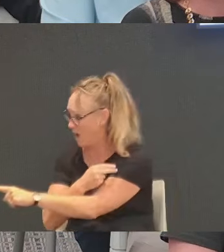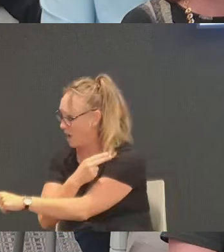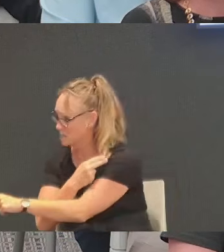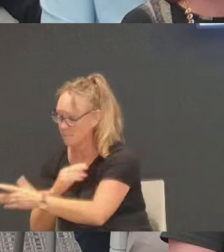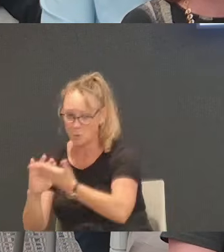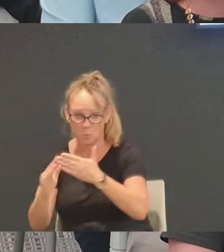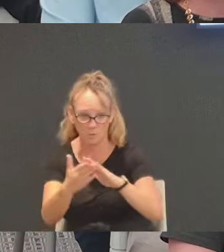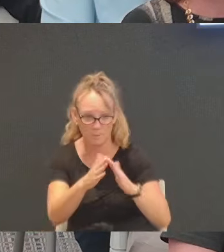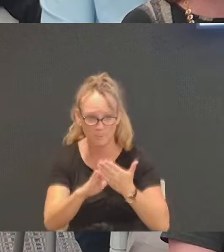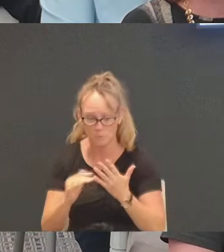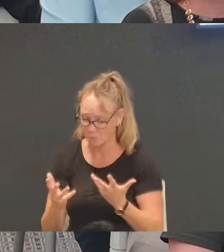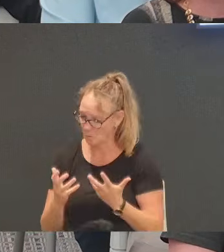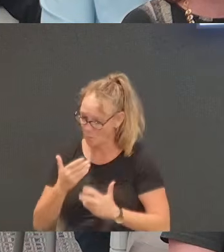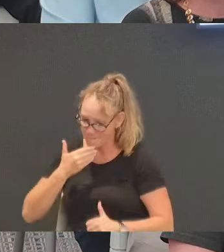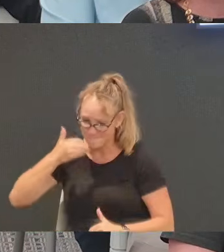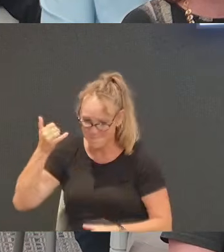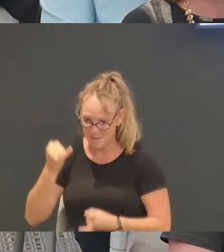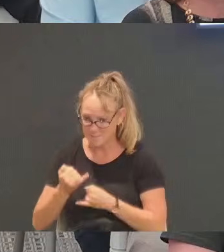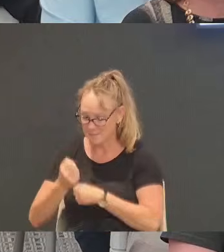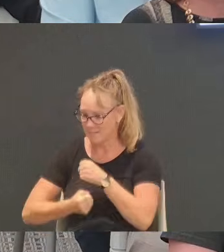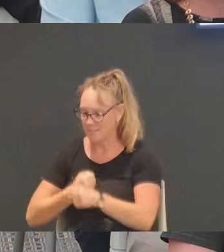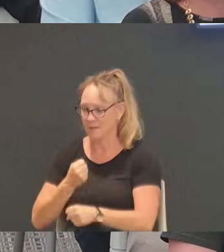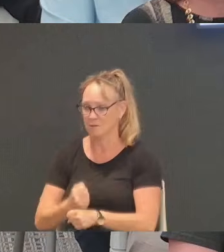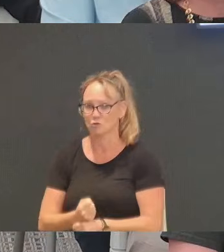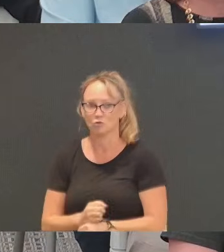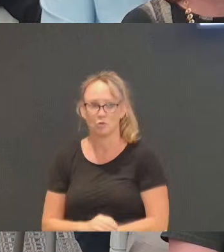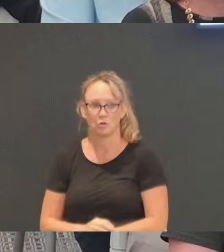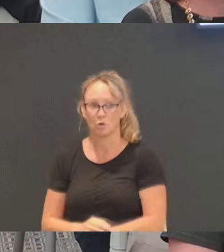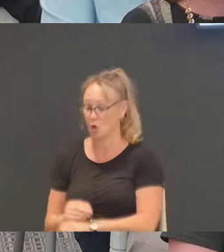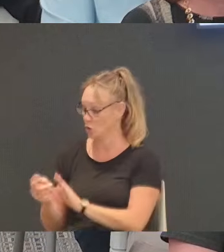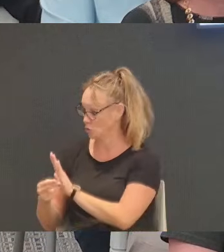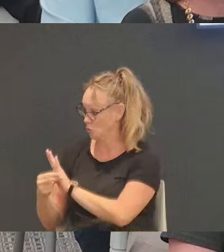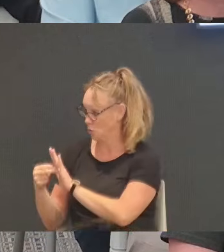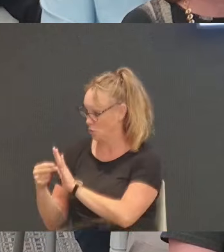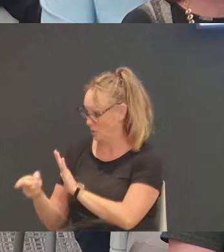her life. Only a few weeks after the prognosis, the younger sister went into the hospital for